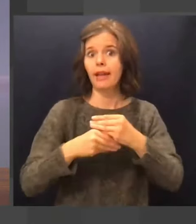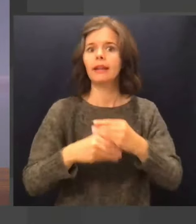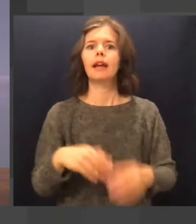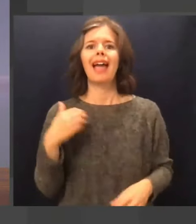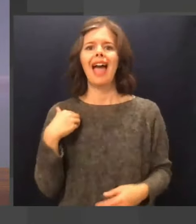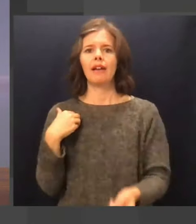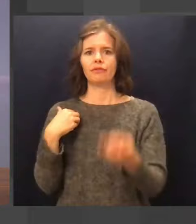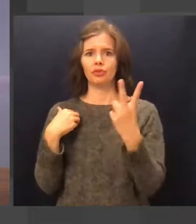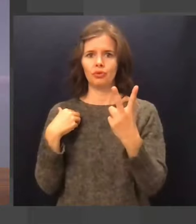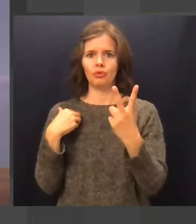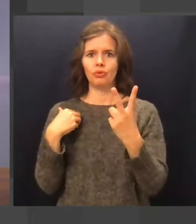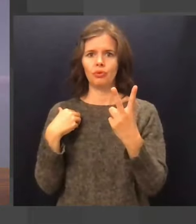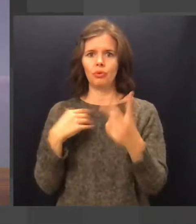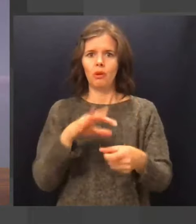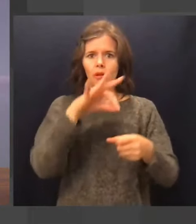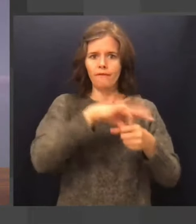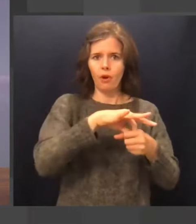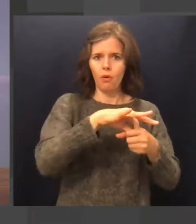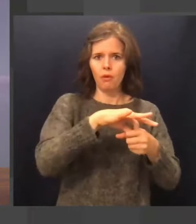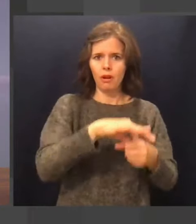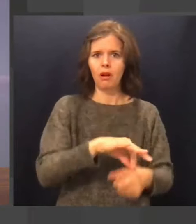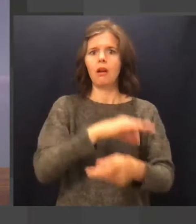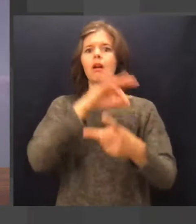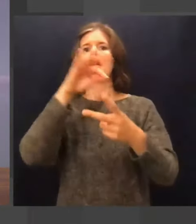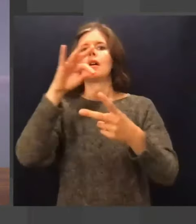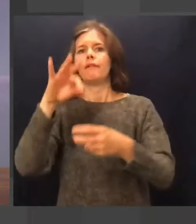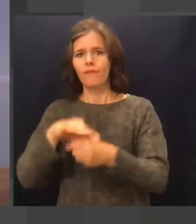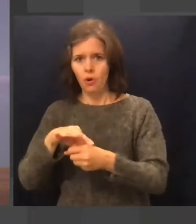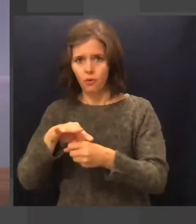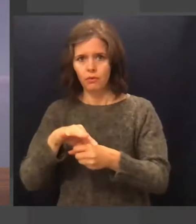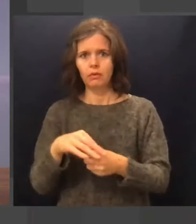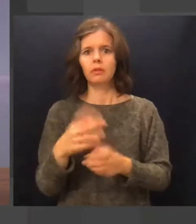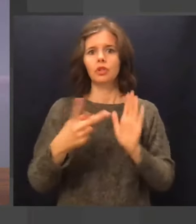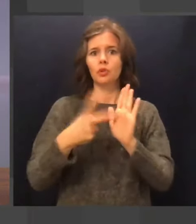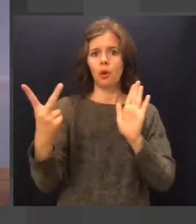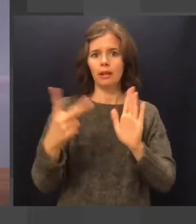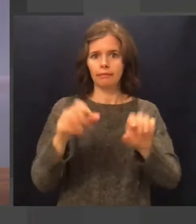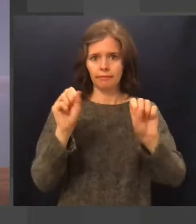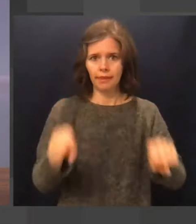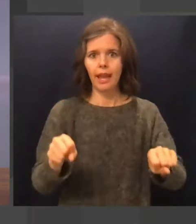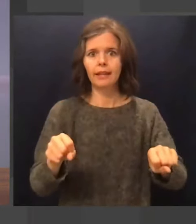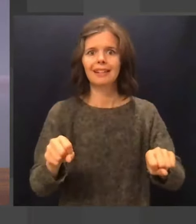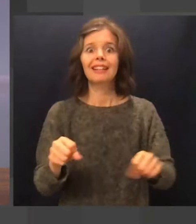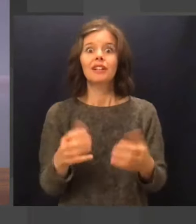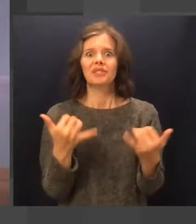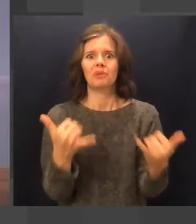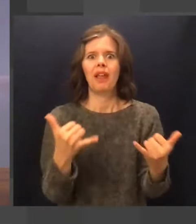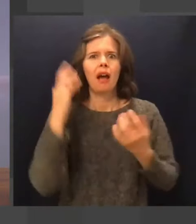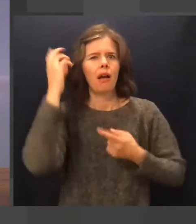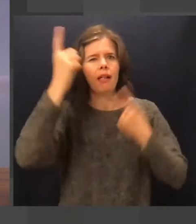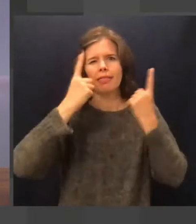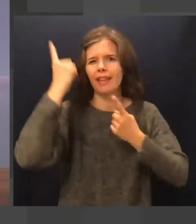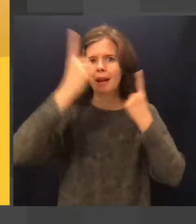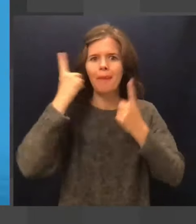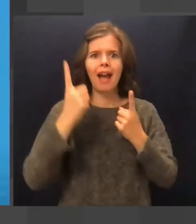THERE WILL BE TWO VOTING SESSIONS AND I'LL LET YOU KNOW WHEN EACH ONE BEGINS.